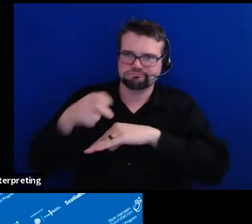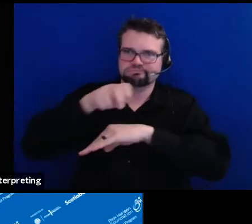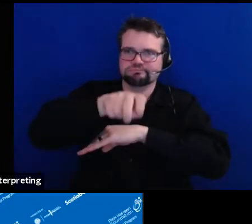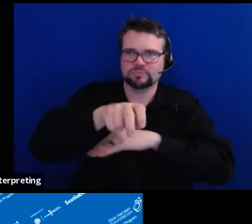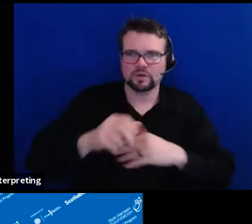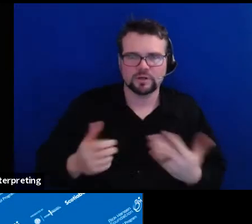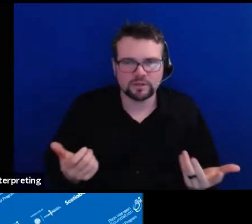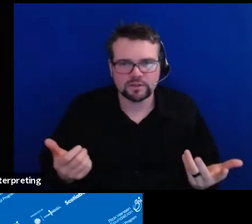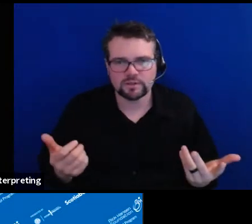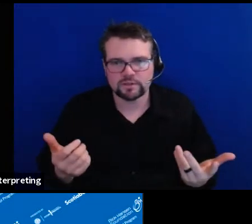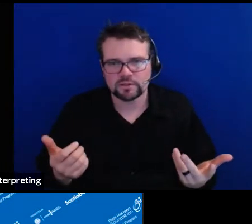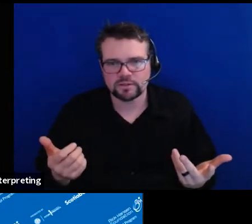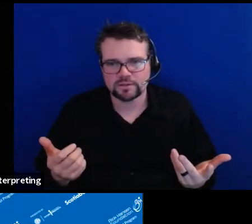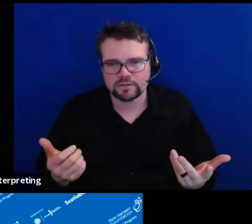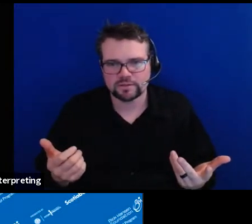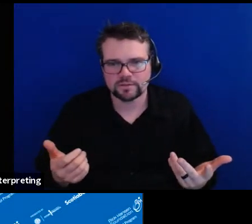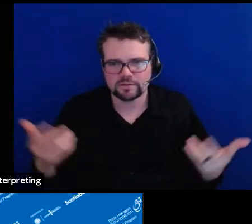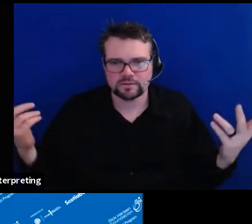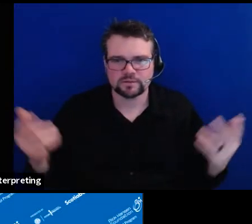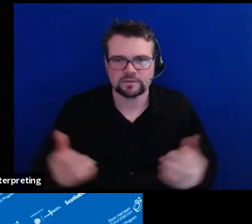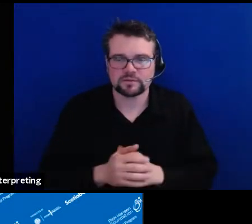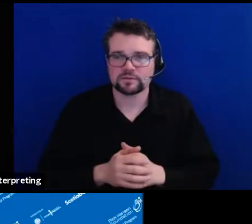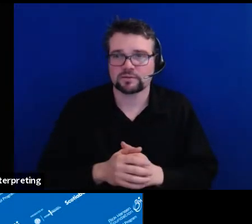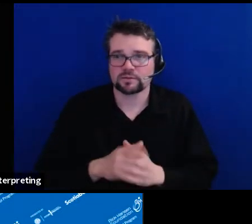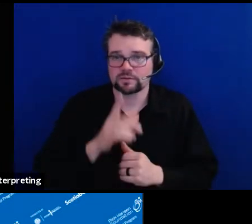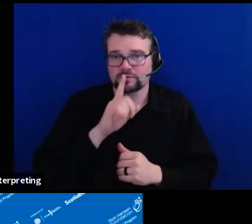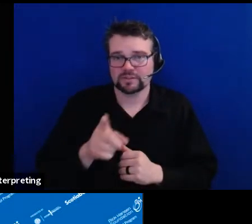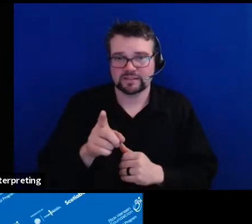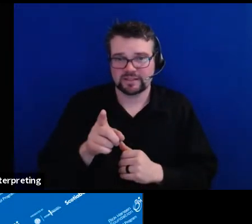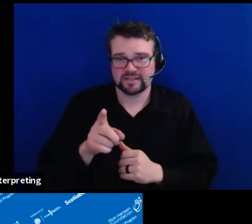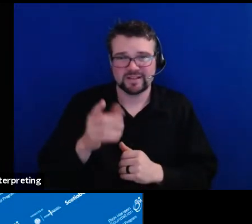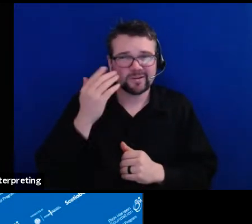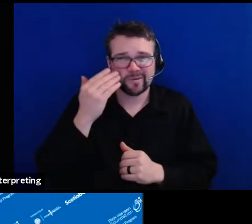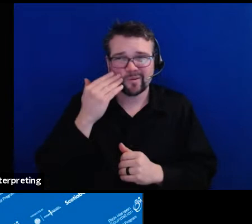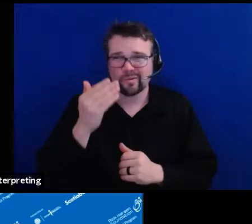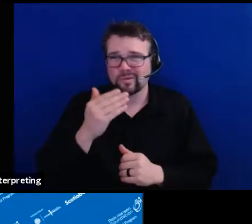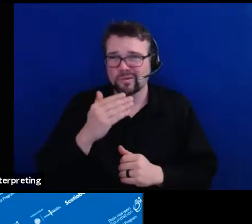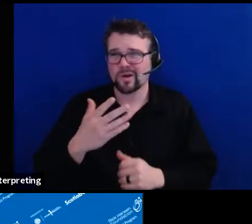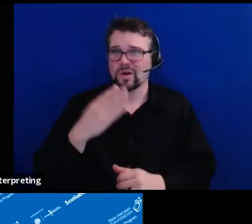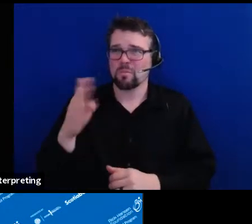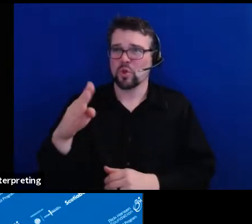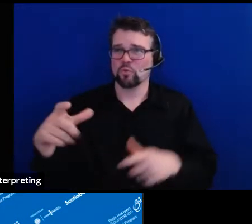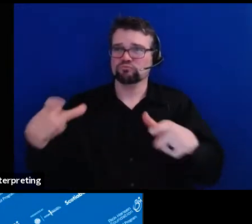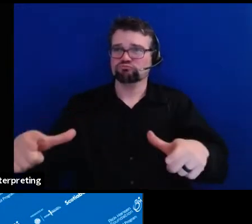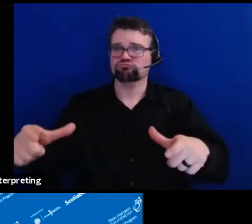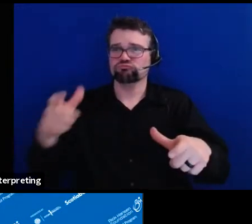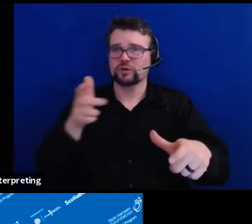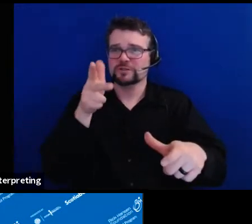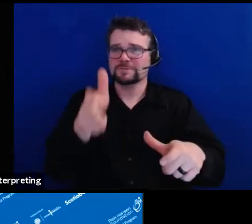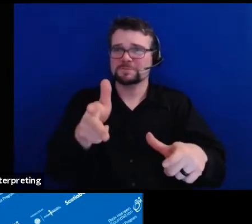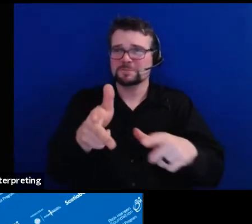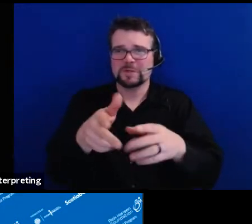SO I DON'T EVEN FIND WHEELCHAIR ACCESSIBLE PARKING SPOTS A LOT OF THE TIME AREN'T EVEN WIDE ENOUGH.